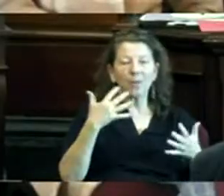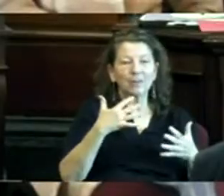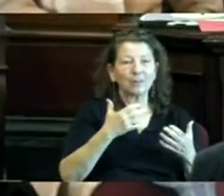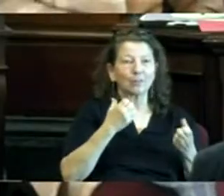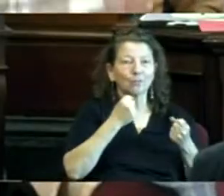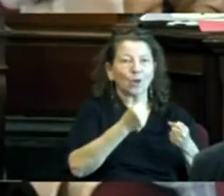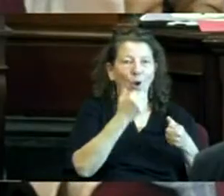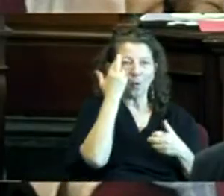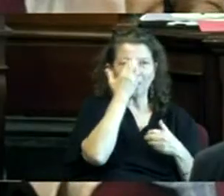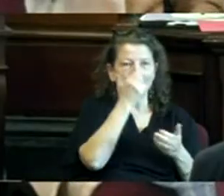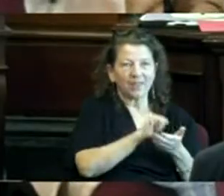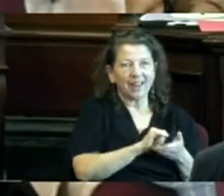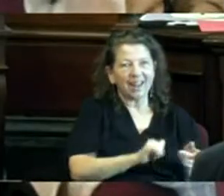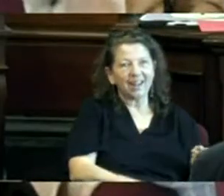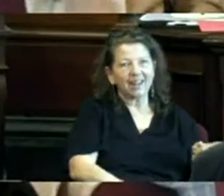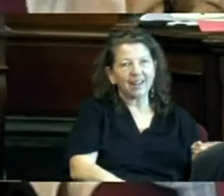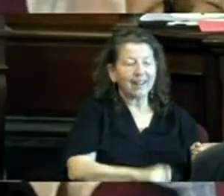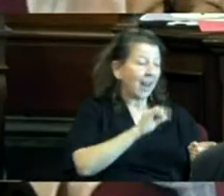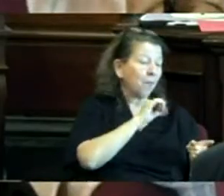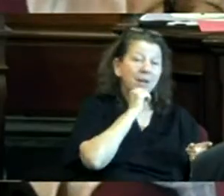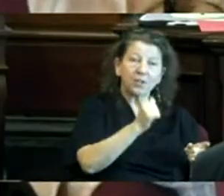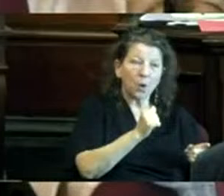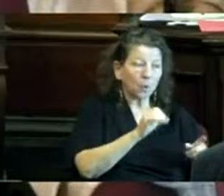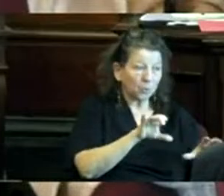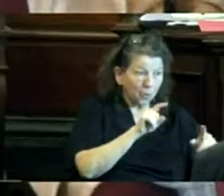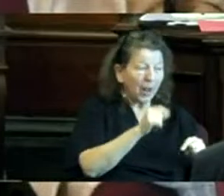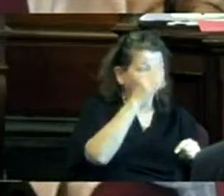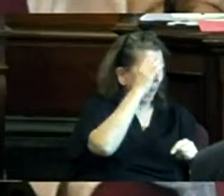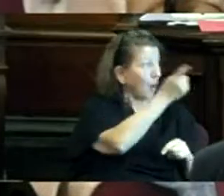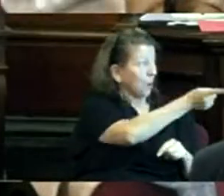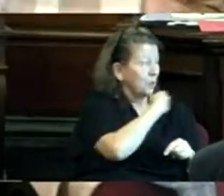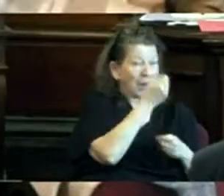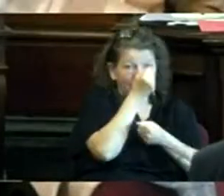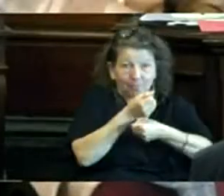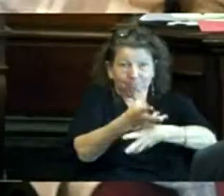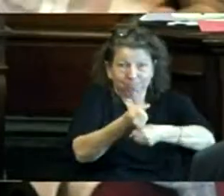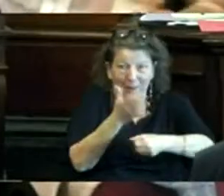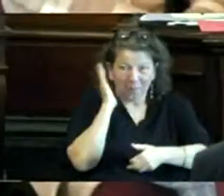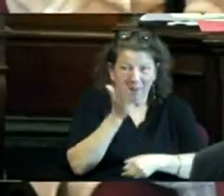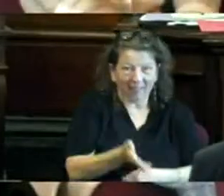Yeah. We actually well, there's